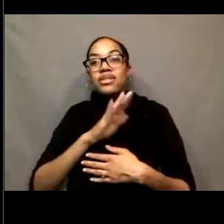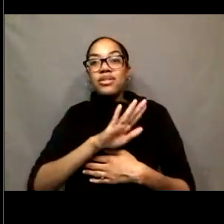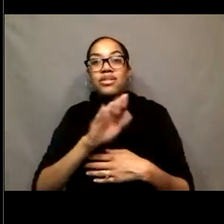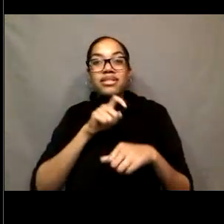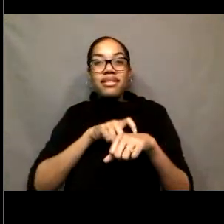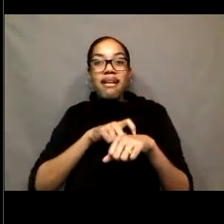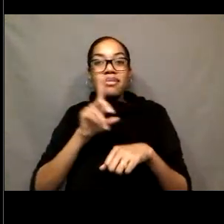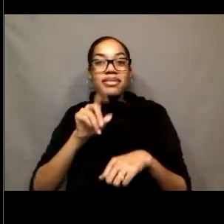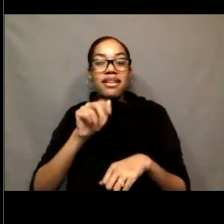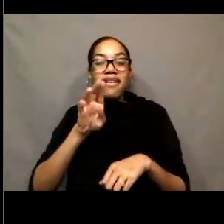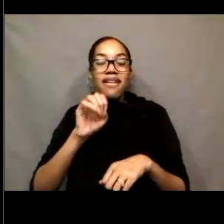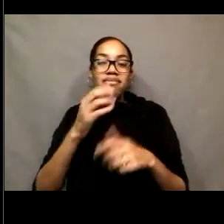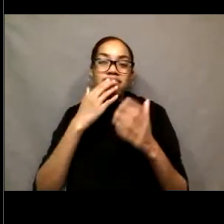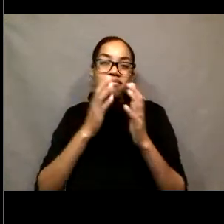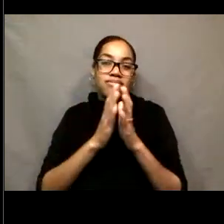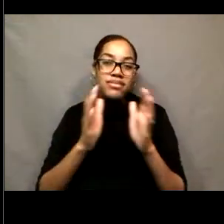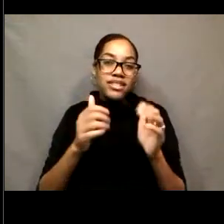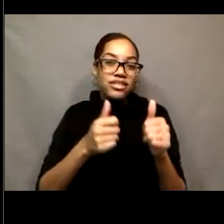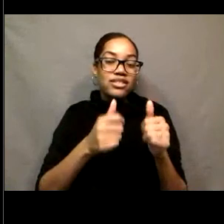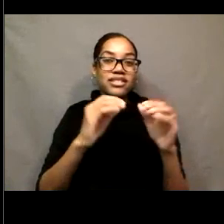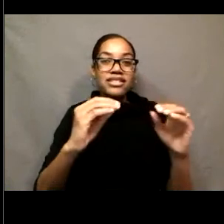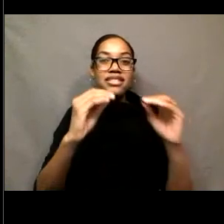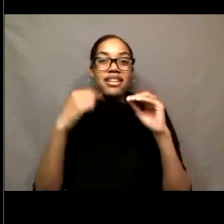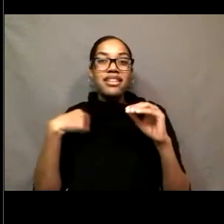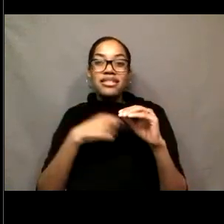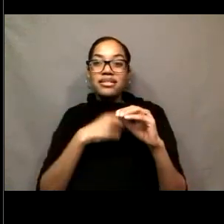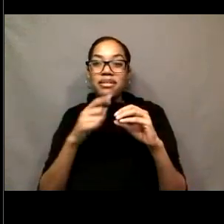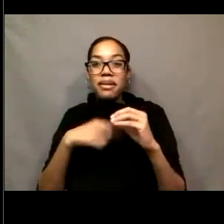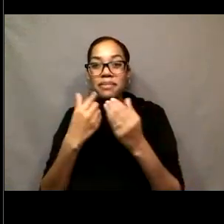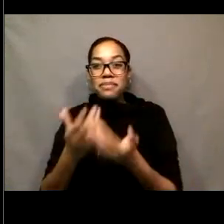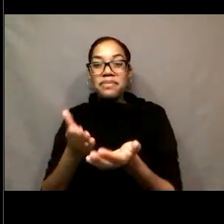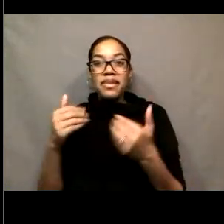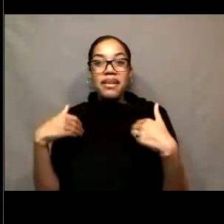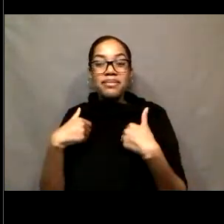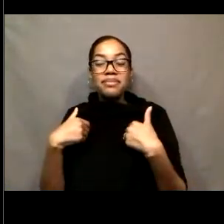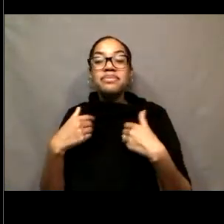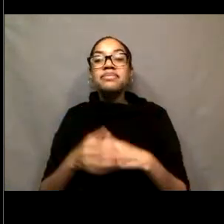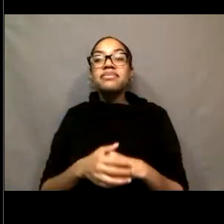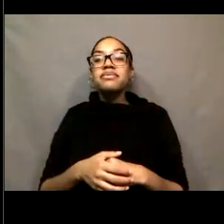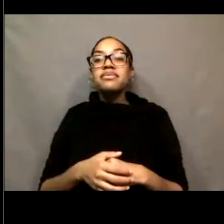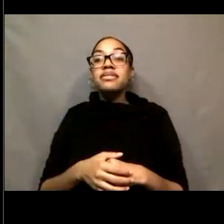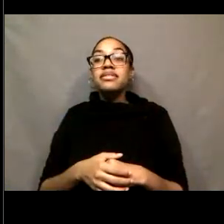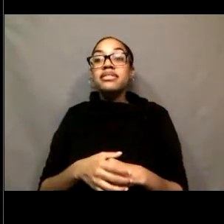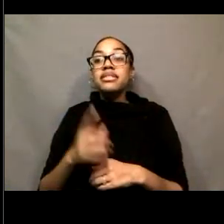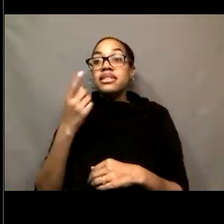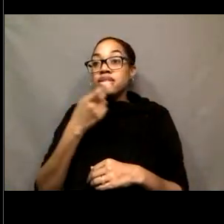just really educating us on abalone. And for those of you that are interested in our upcoming